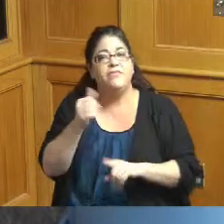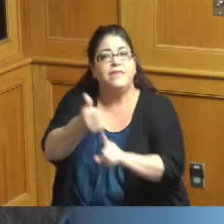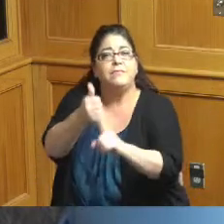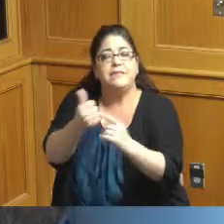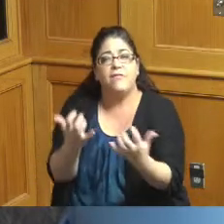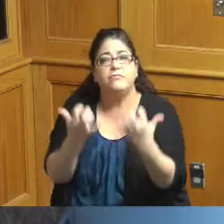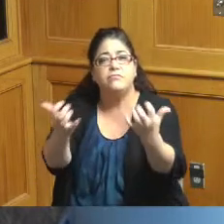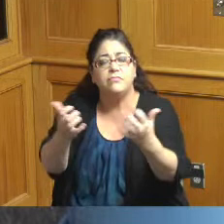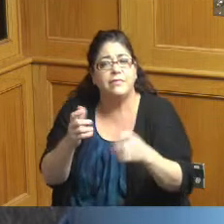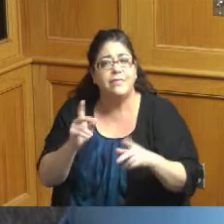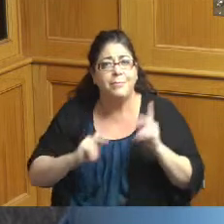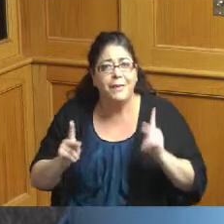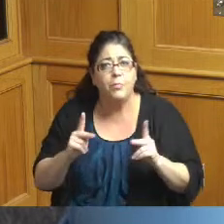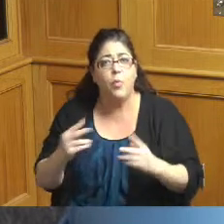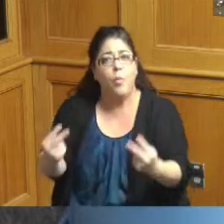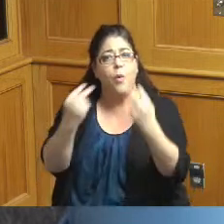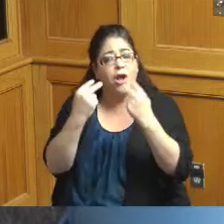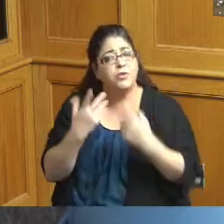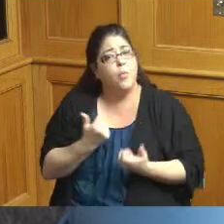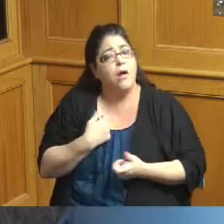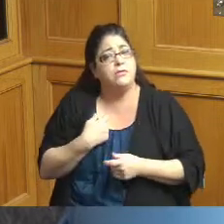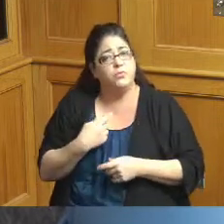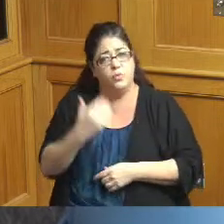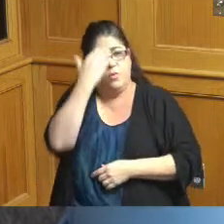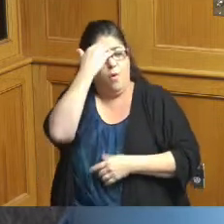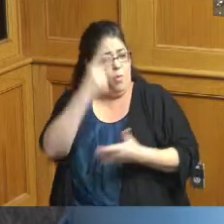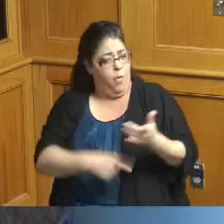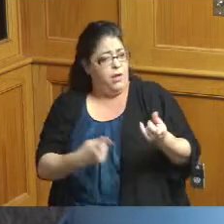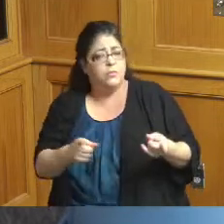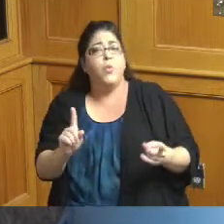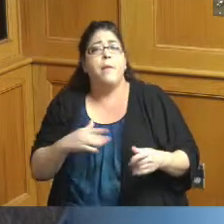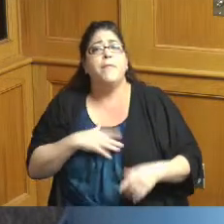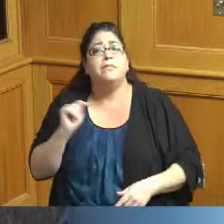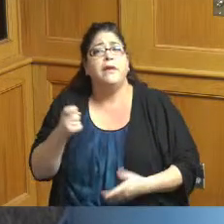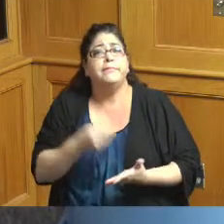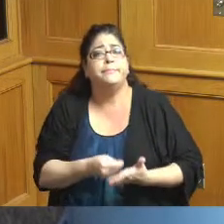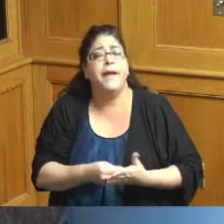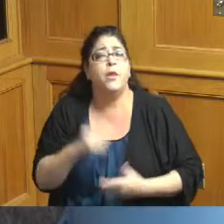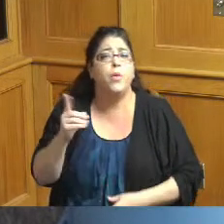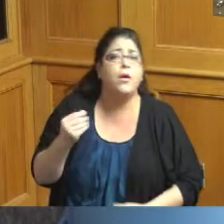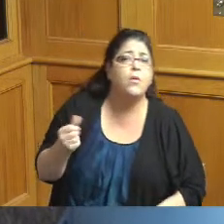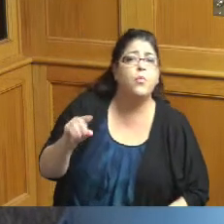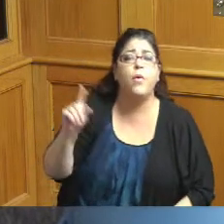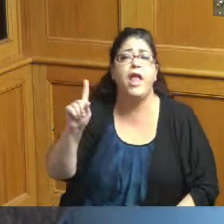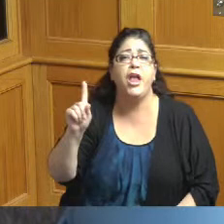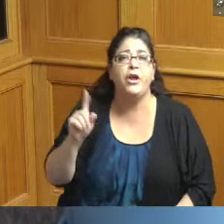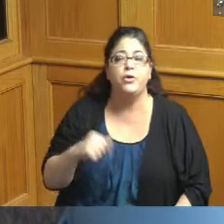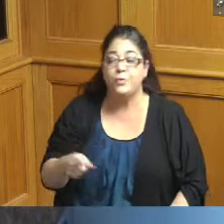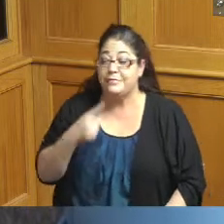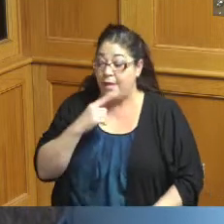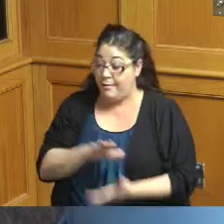their tax dollars you mentioned another component you said we gave a raise it was nice but now that